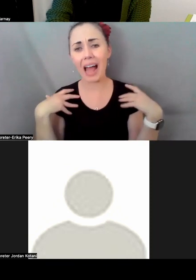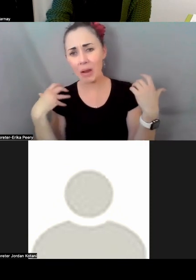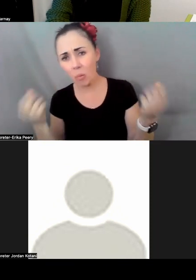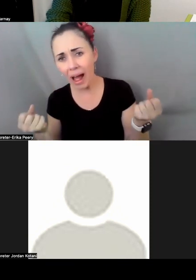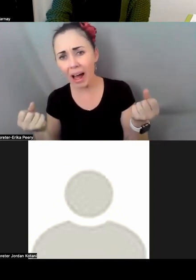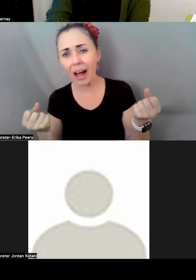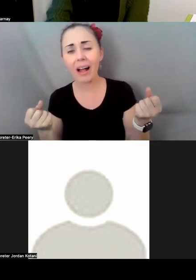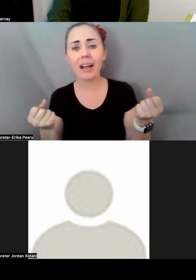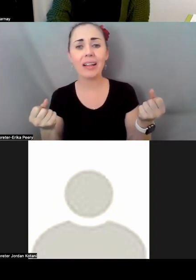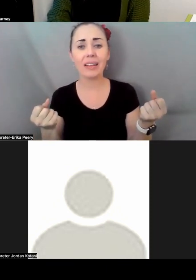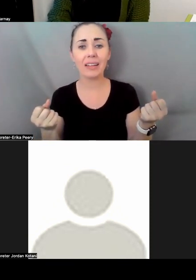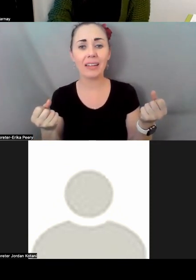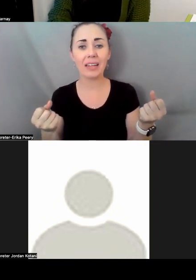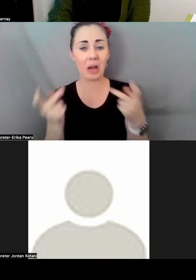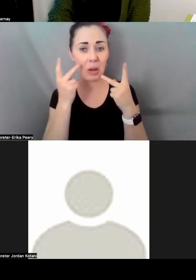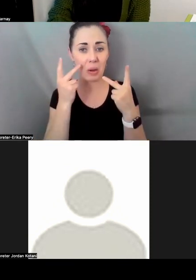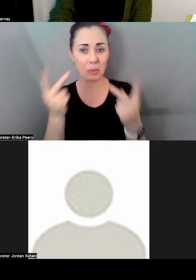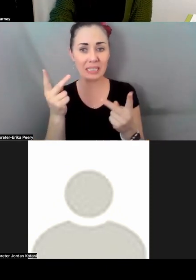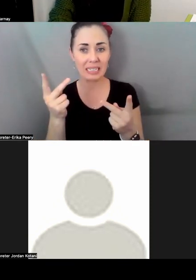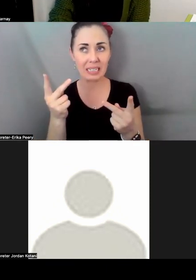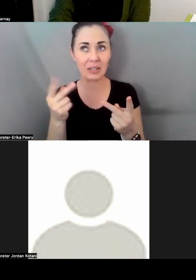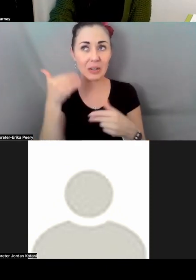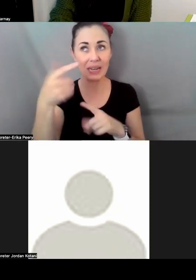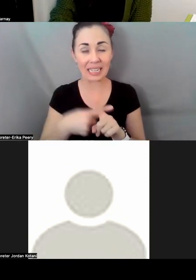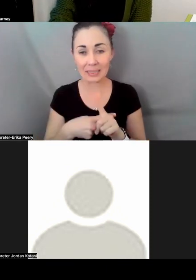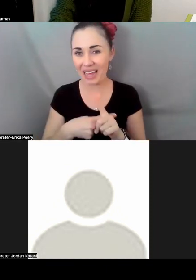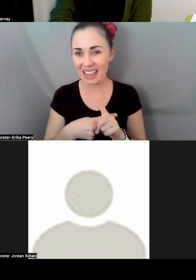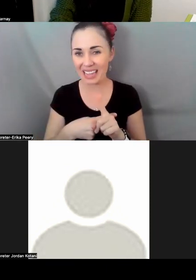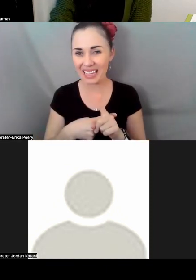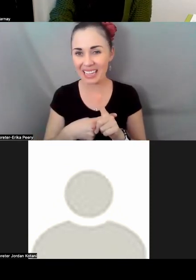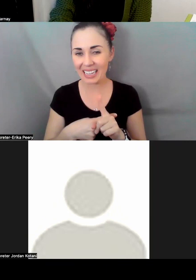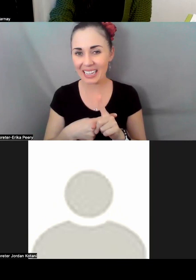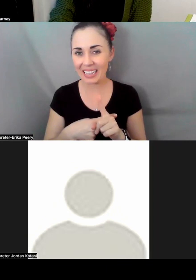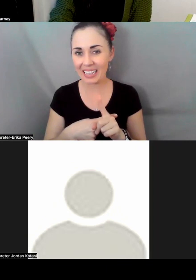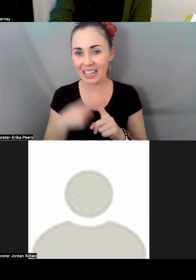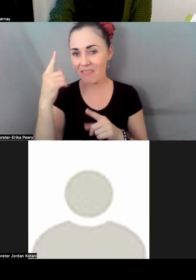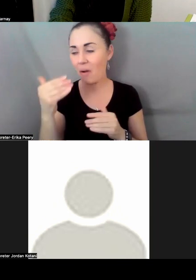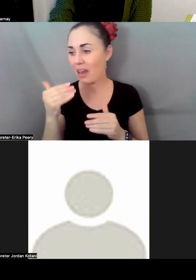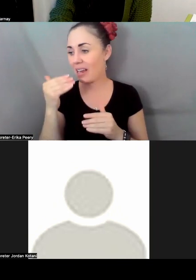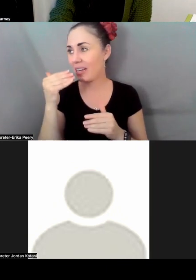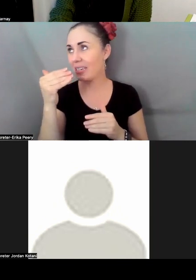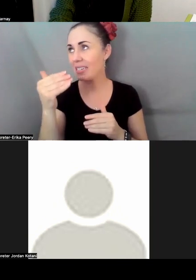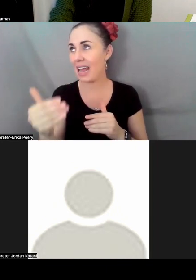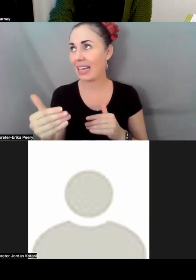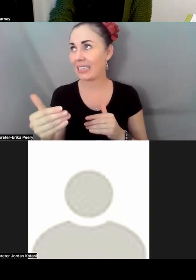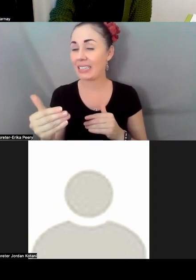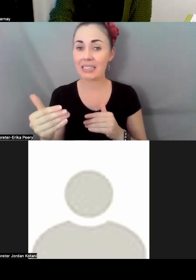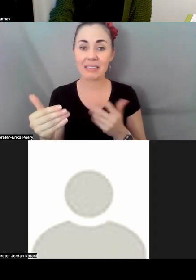and we'll see you next month for our next sensory workshop.